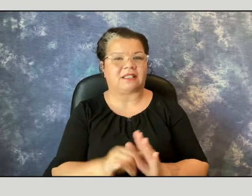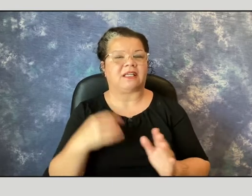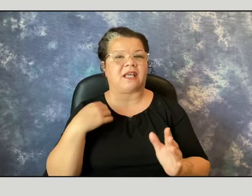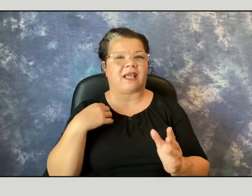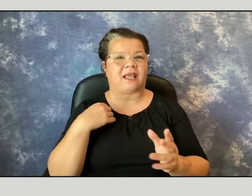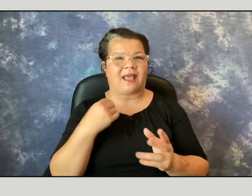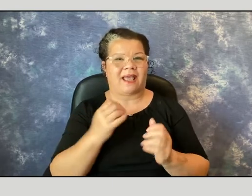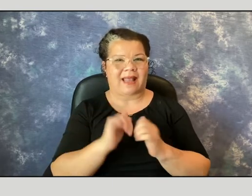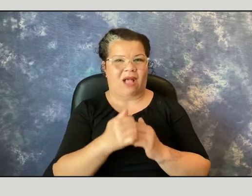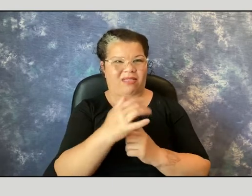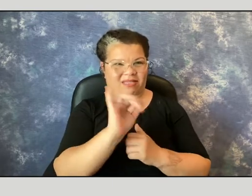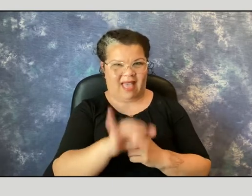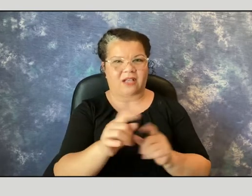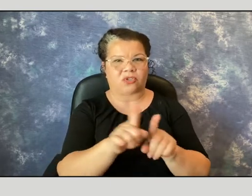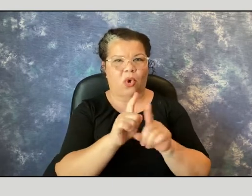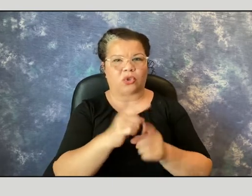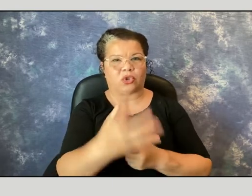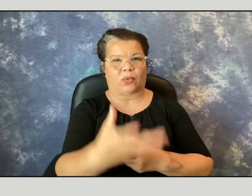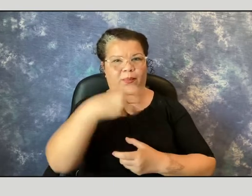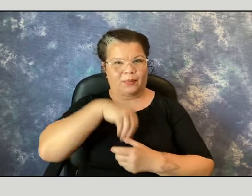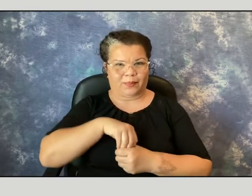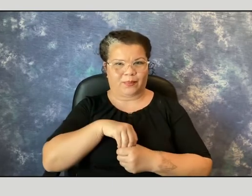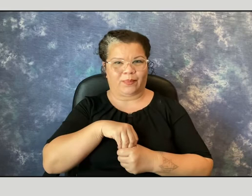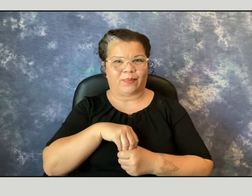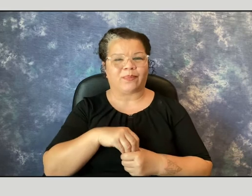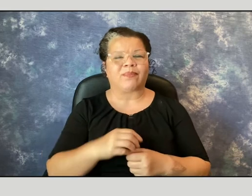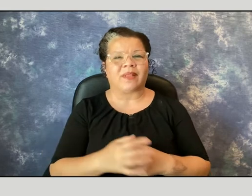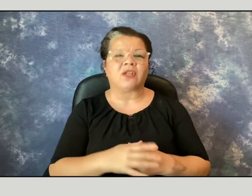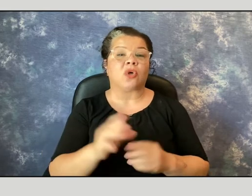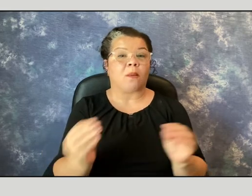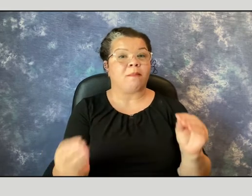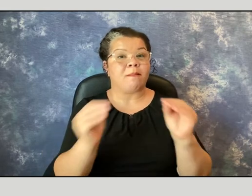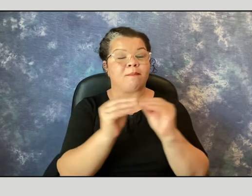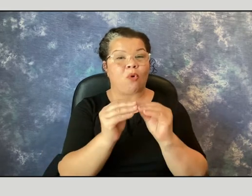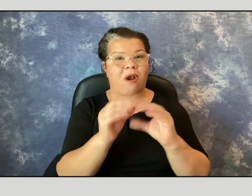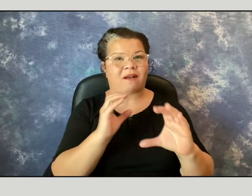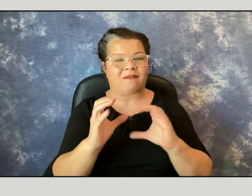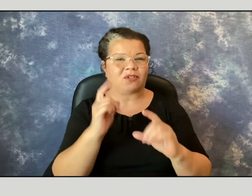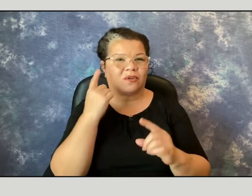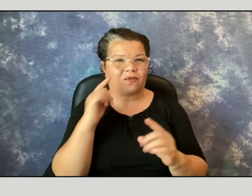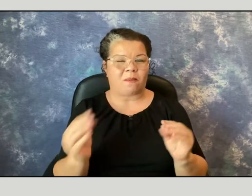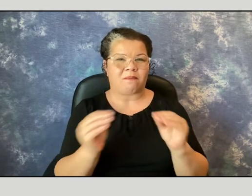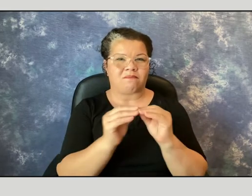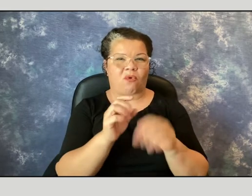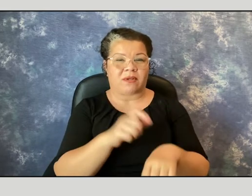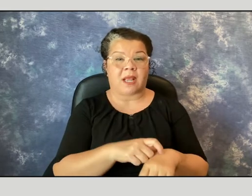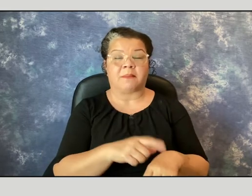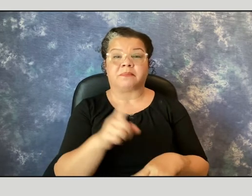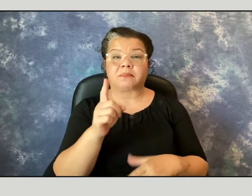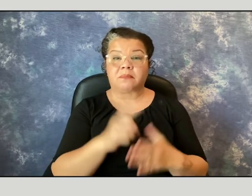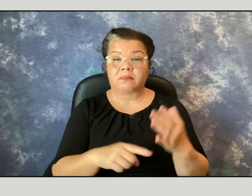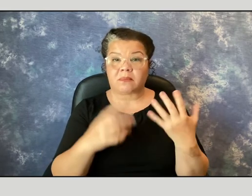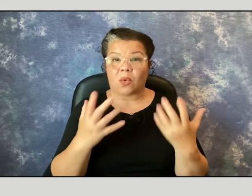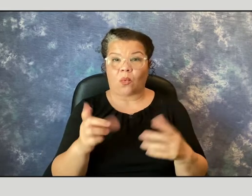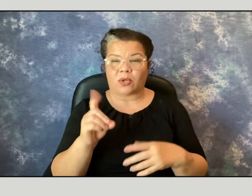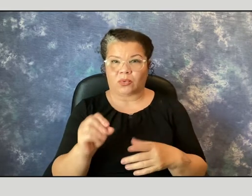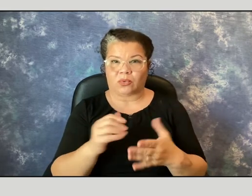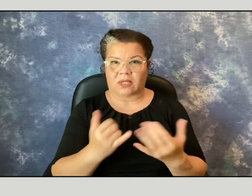So more conversation for more time. What I wanna do now, we don't have a lot of time left and there are,